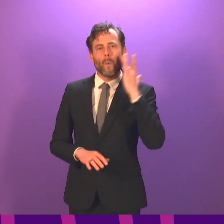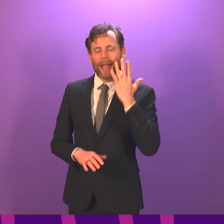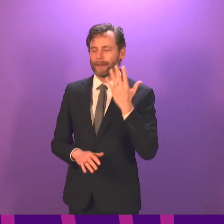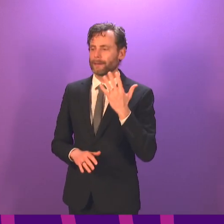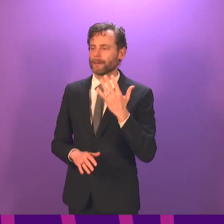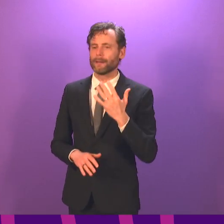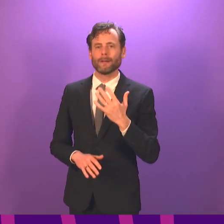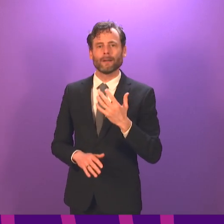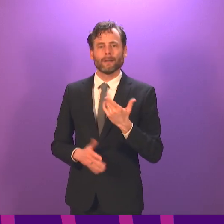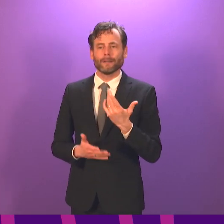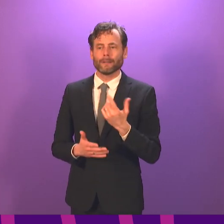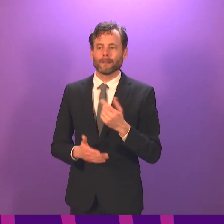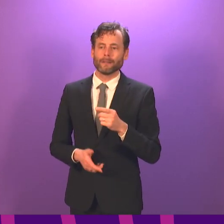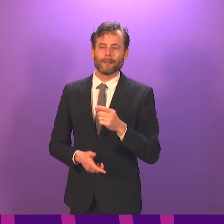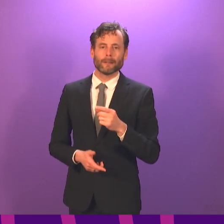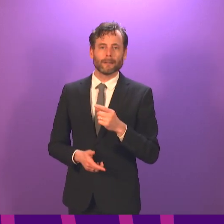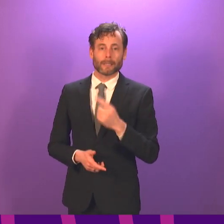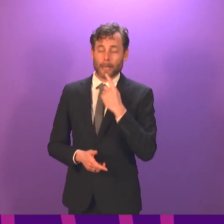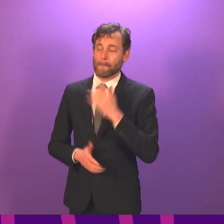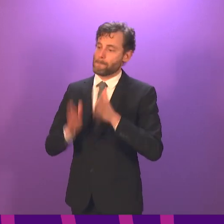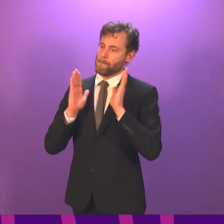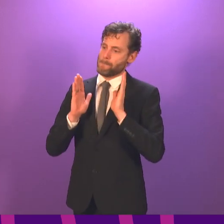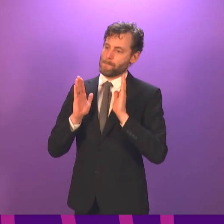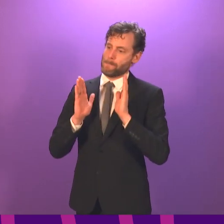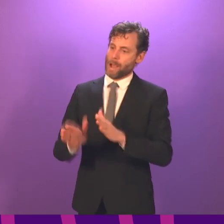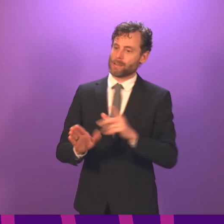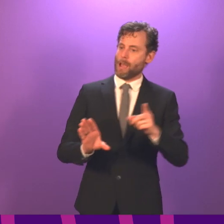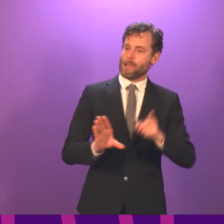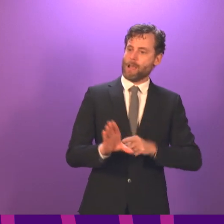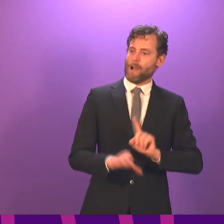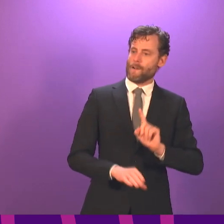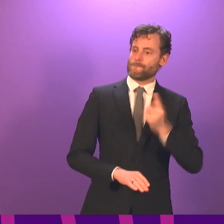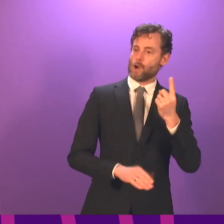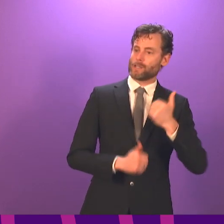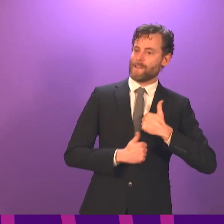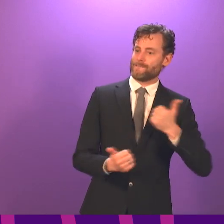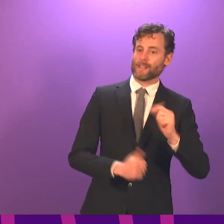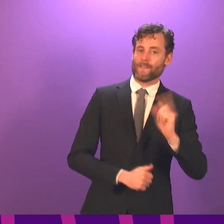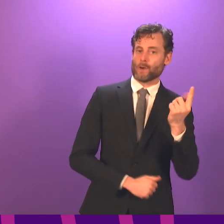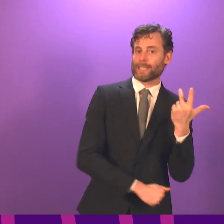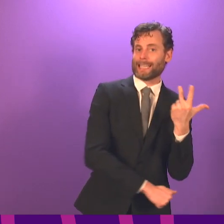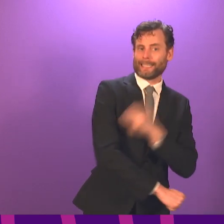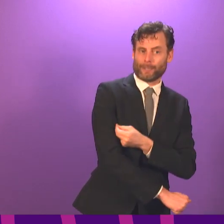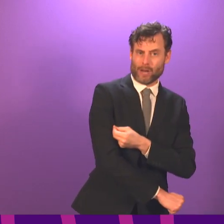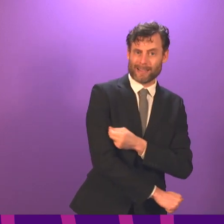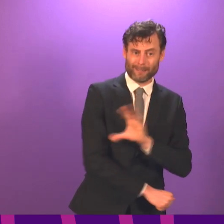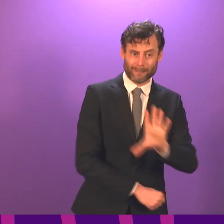we take somebody who is younger and fitter, and who is therefore at lower clinical risk